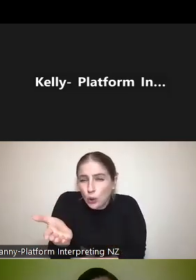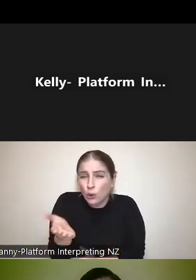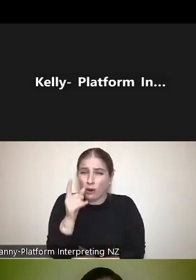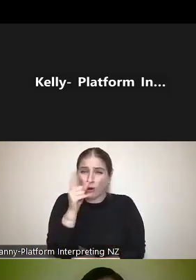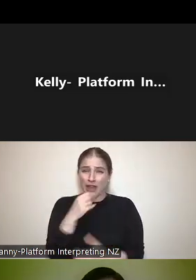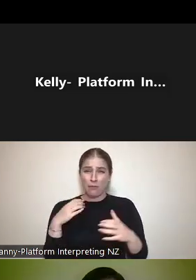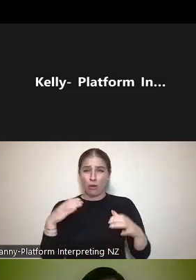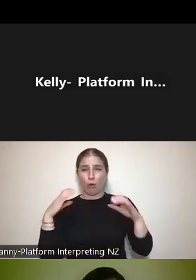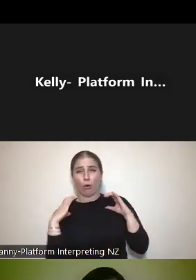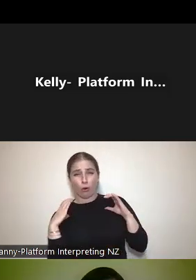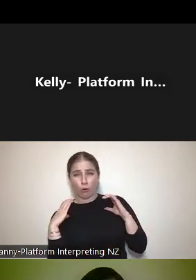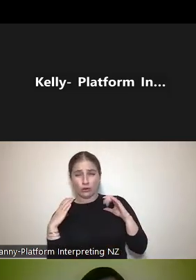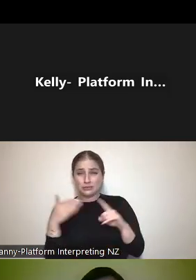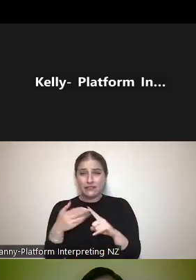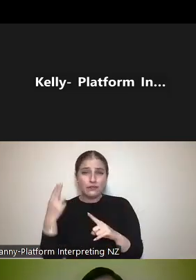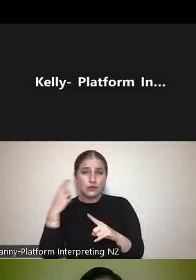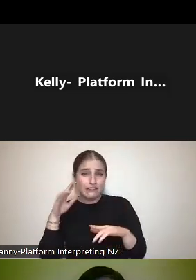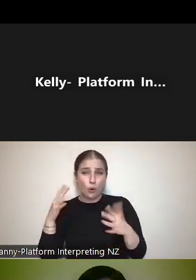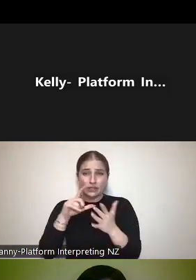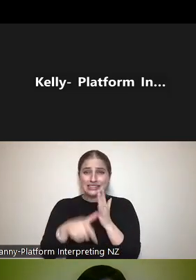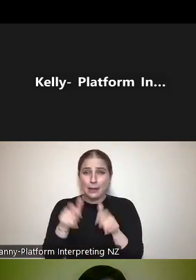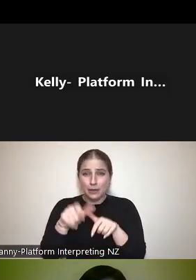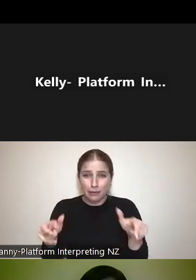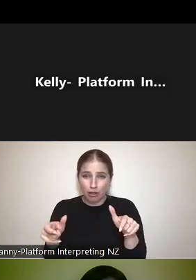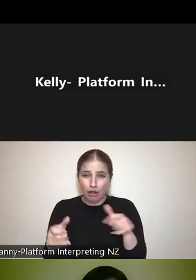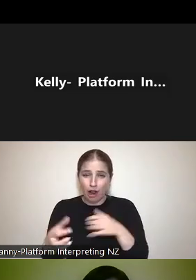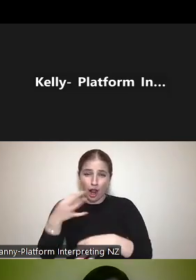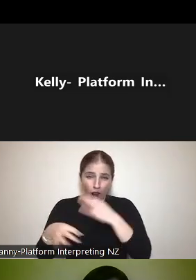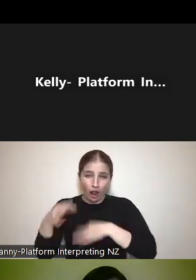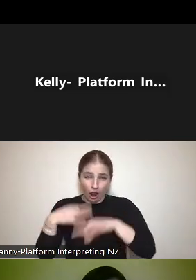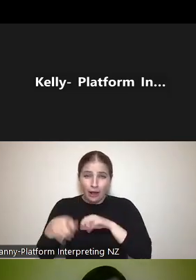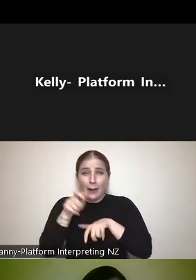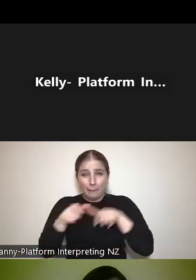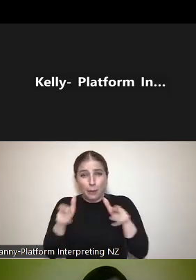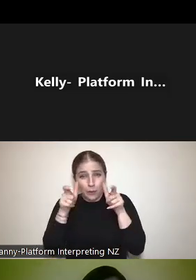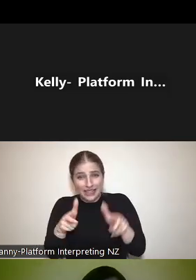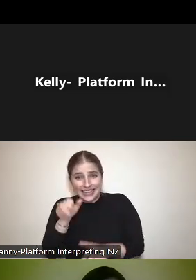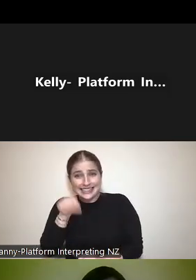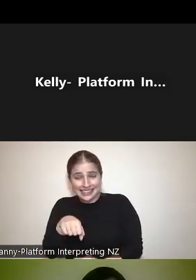where we get that question a lot out of care and people wanting to do, to do well for us,